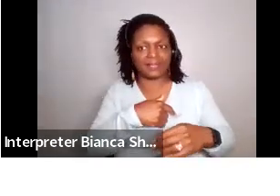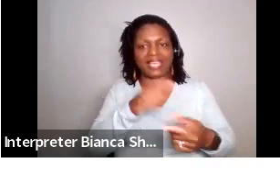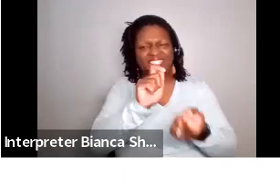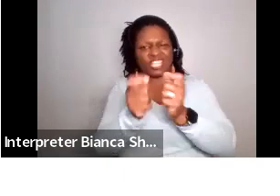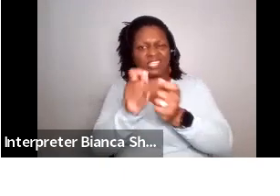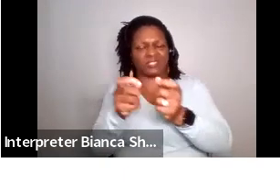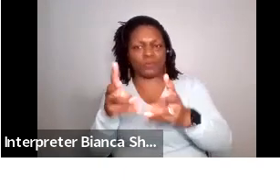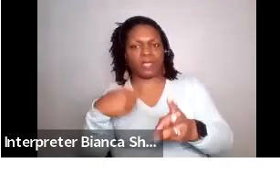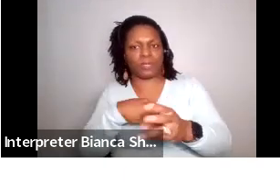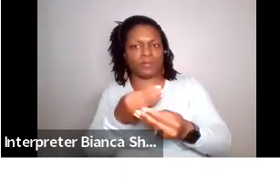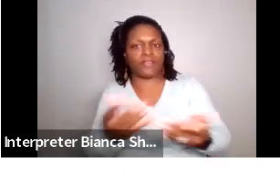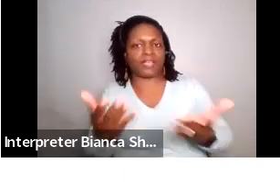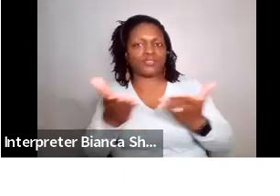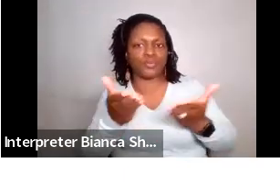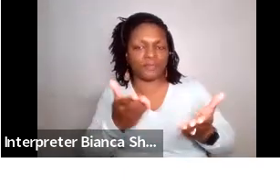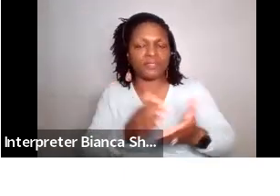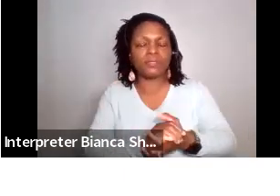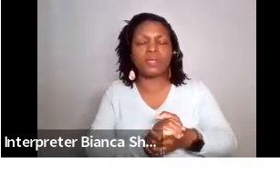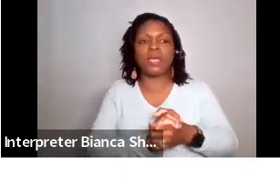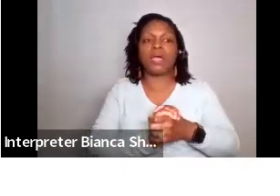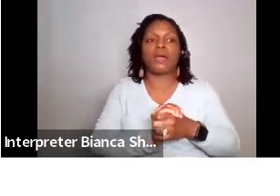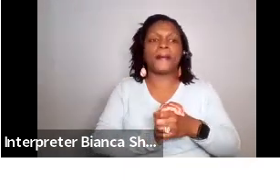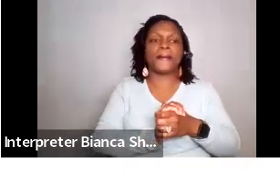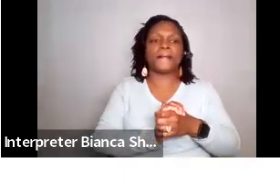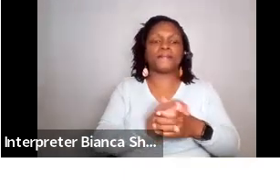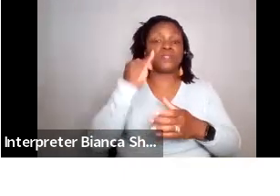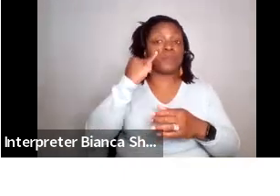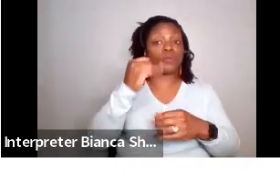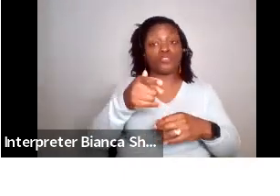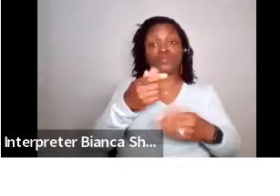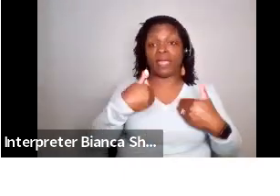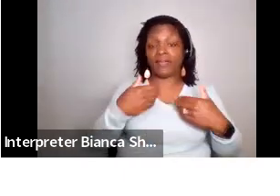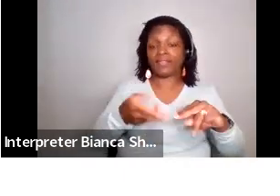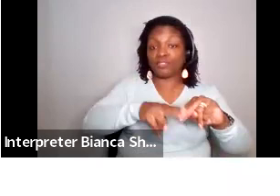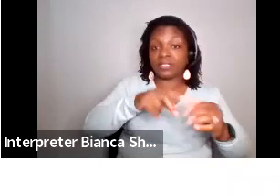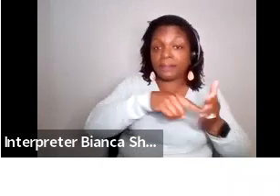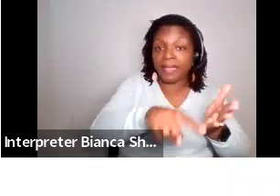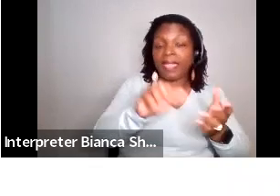Each time there's a change of a raising pay raise in an increase.